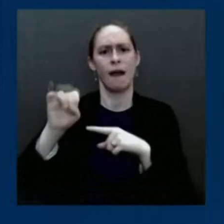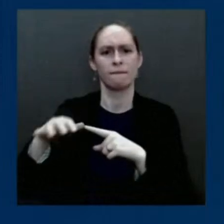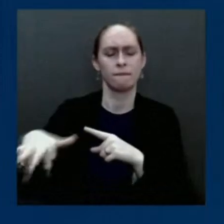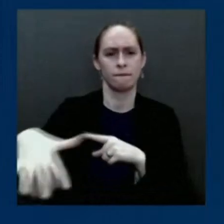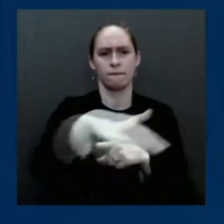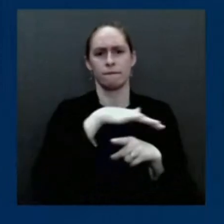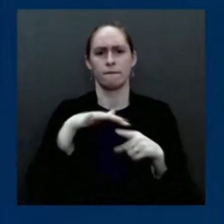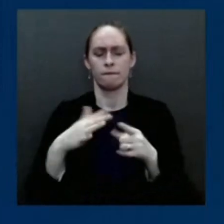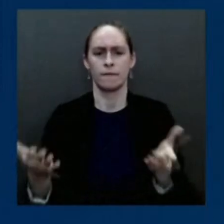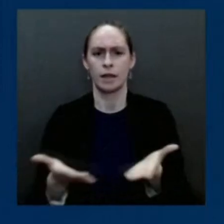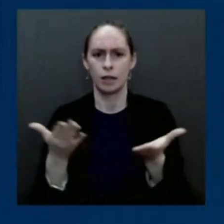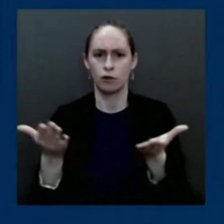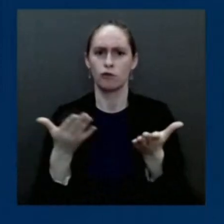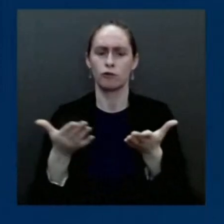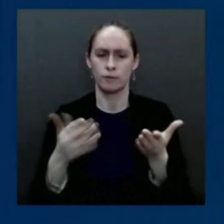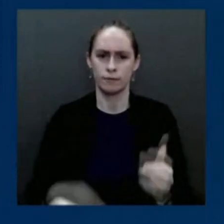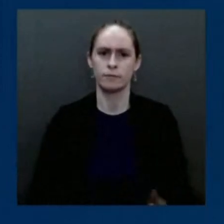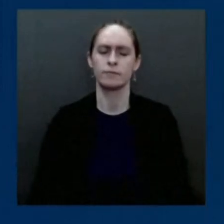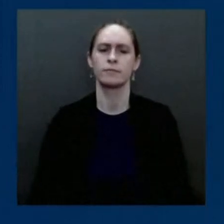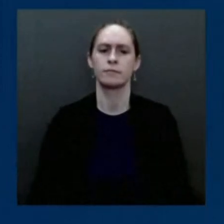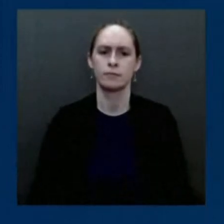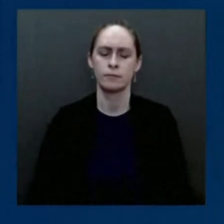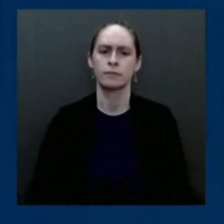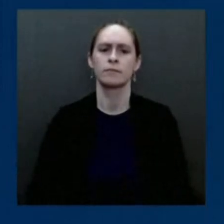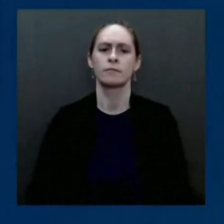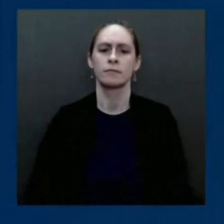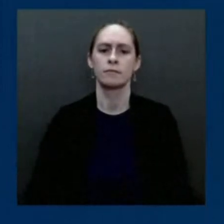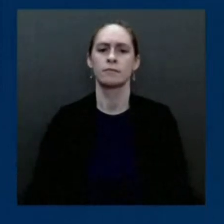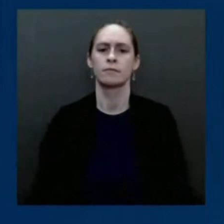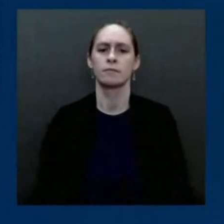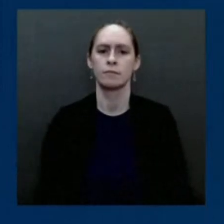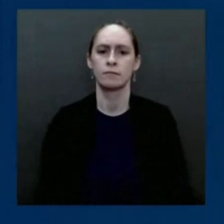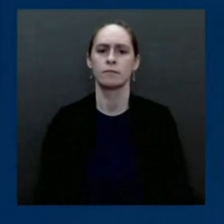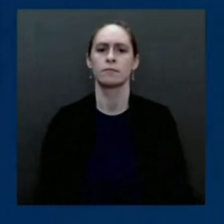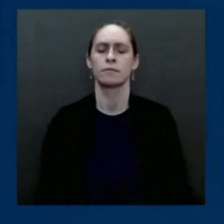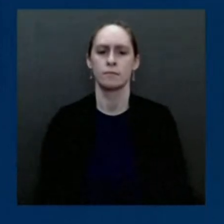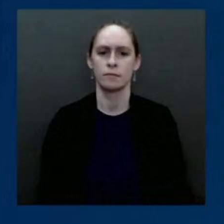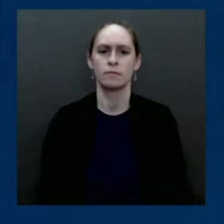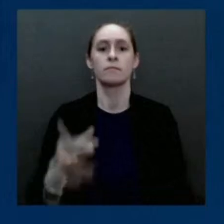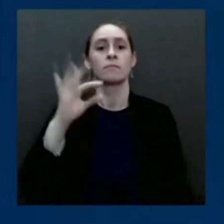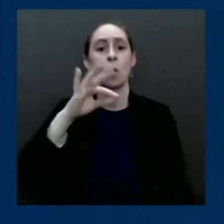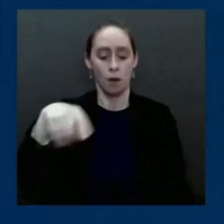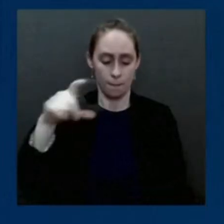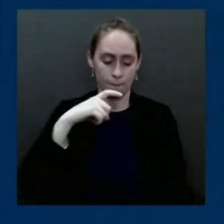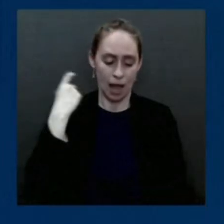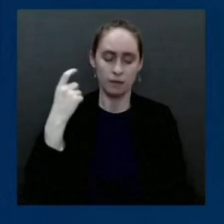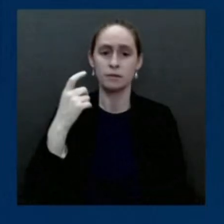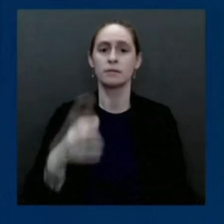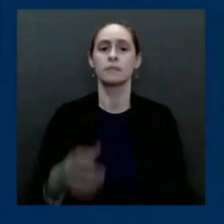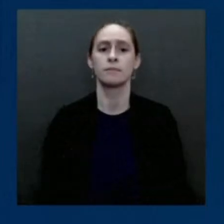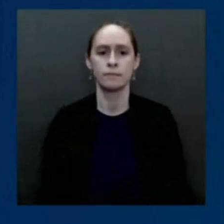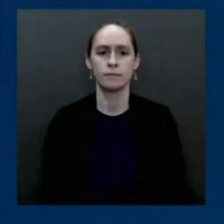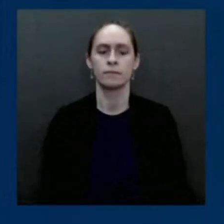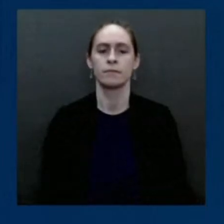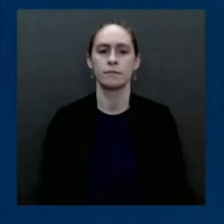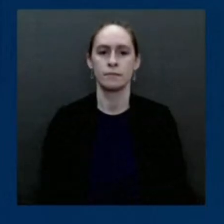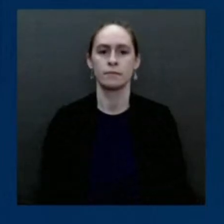KEEP PEOPLE SAFE ON DOMESTIC FLIGHTS AND AS I SAID RIGHT NOW